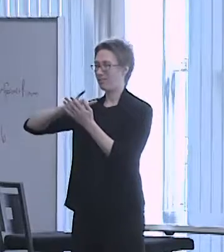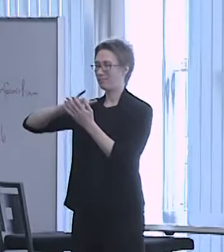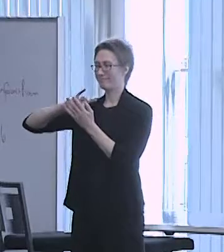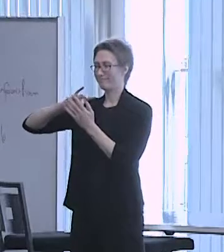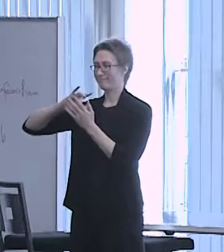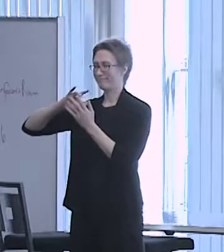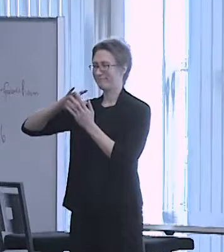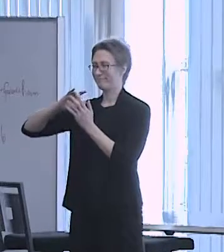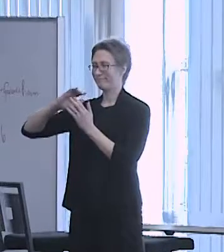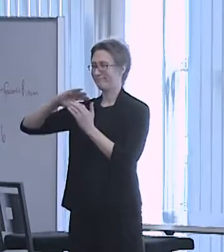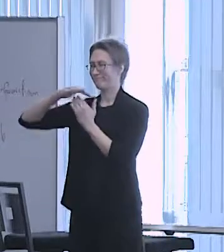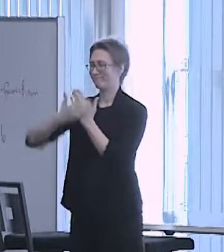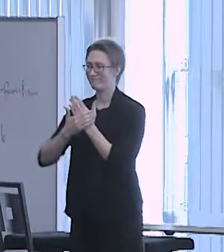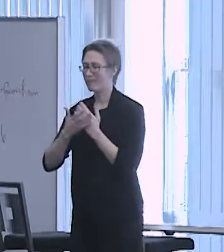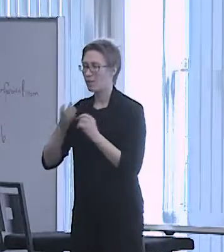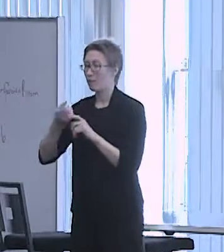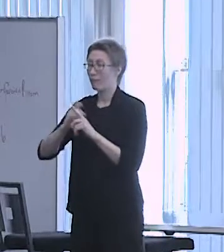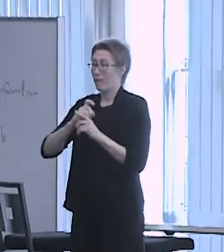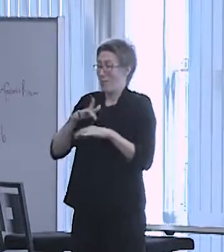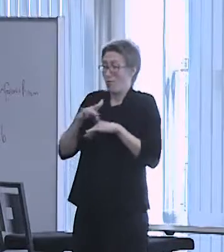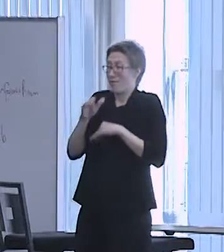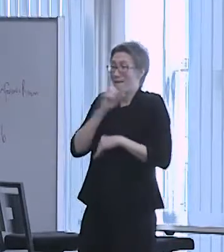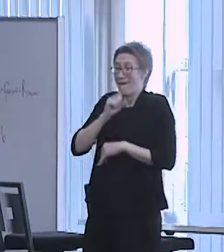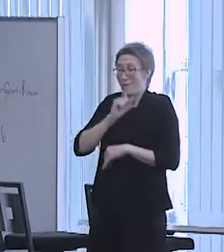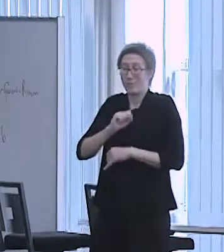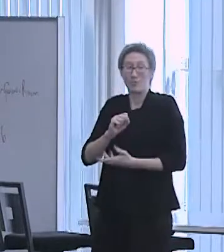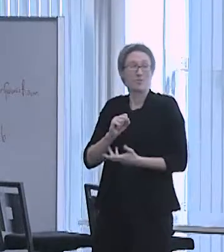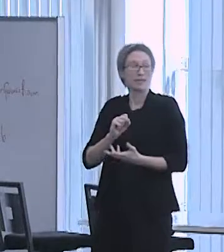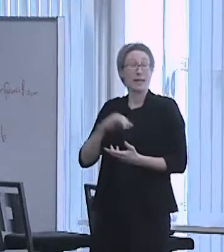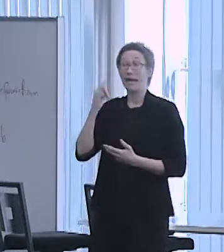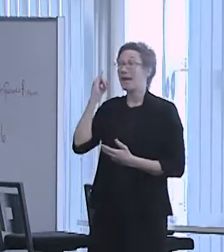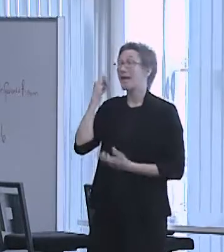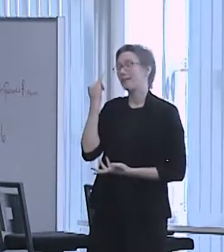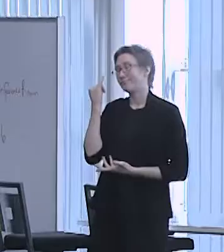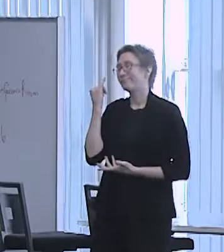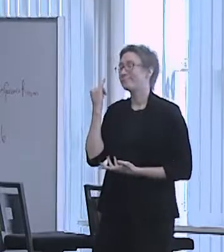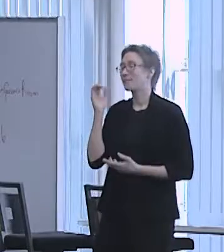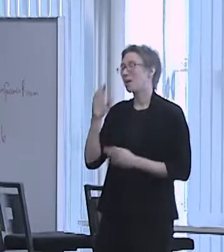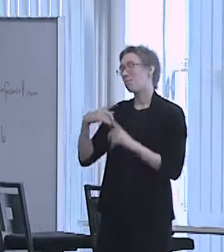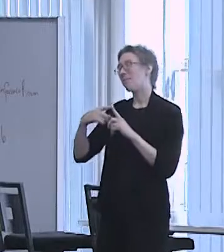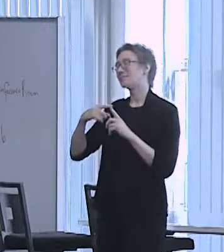who are sort of indoctrinated in this cult of compliance. If you don't comply, you're in big trouble.